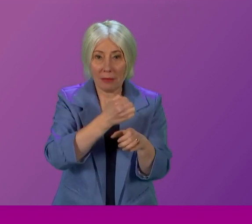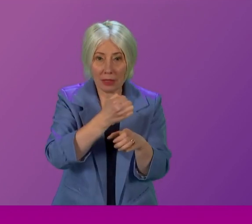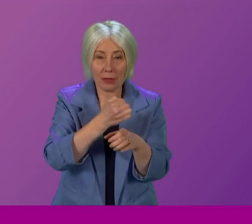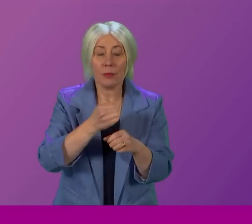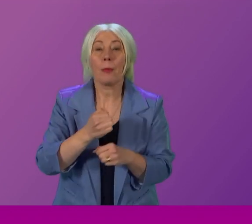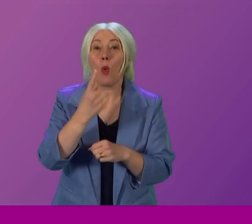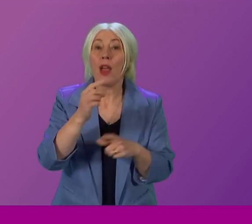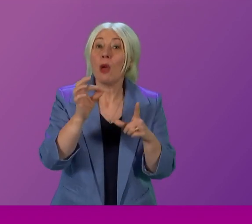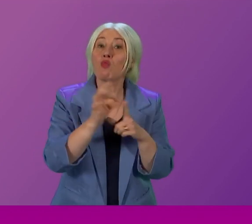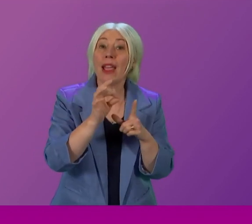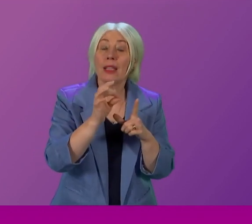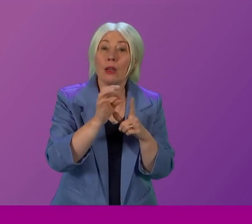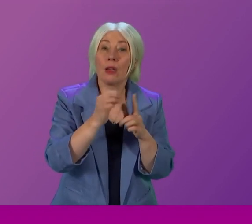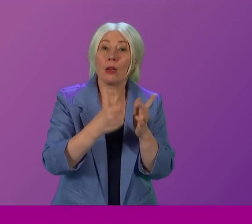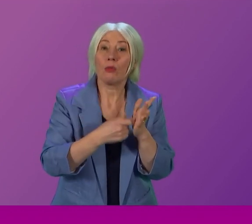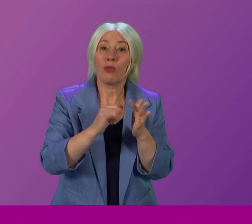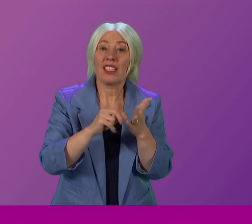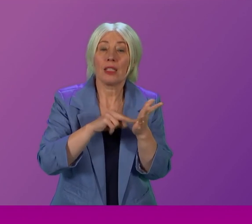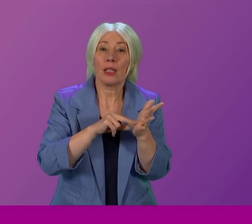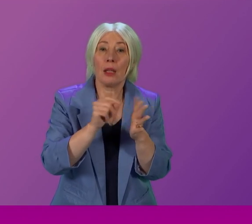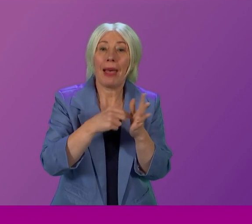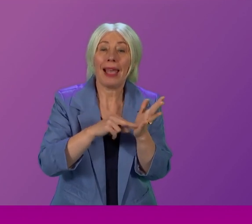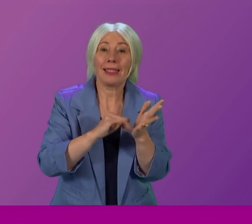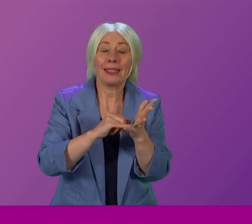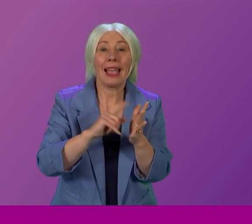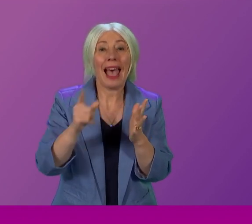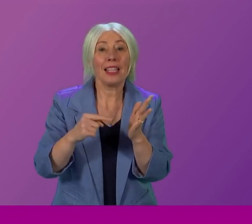Prestonpans and the Tower Inn in Tranent—from closing permanently? Does she recognise